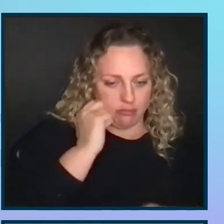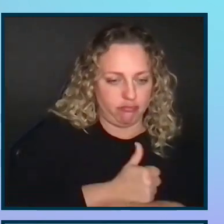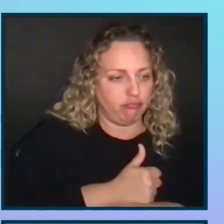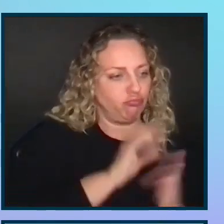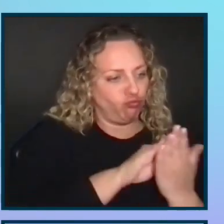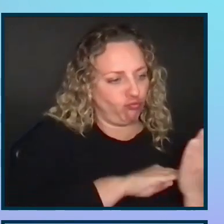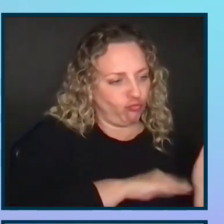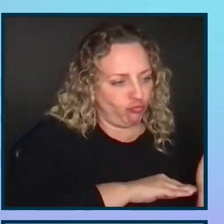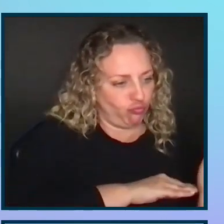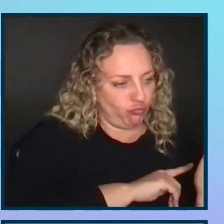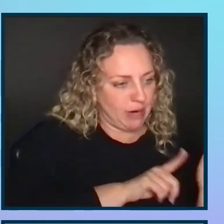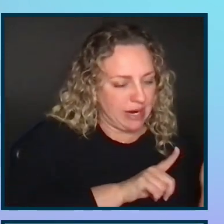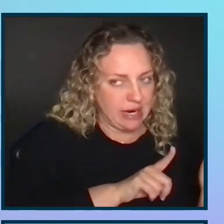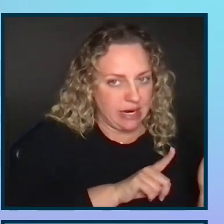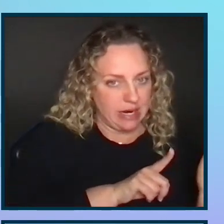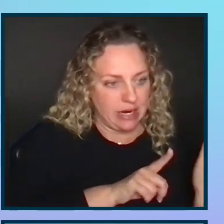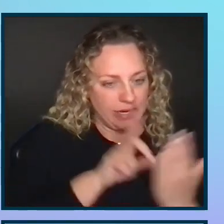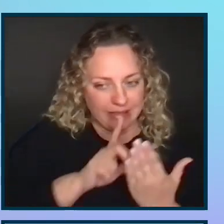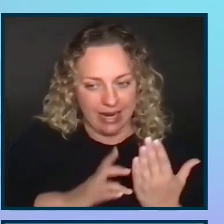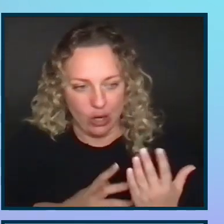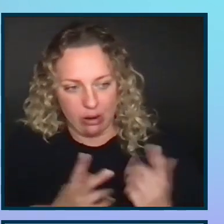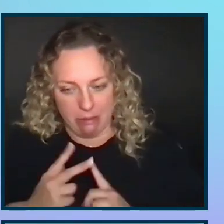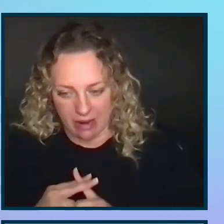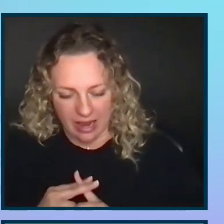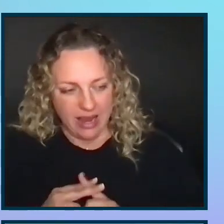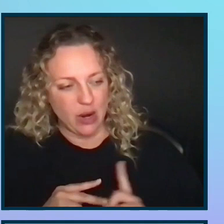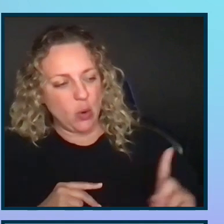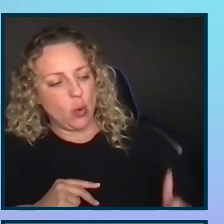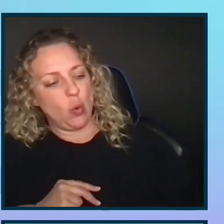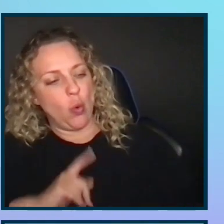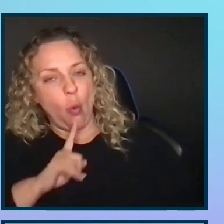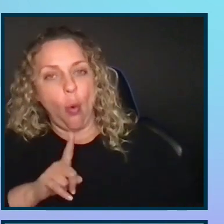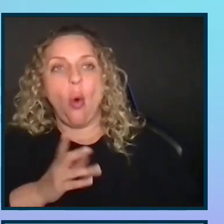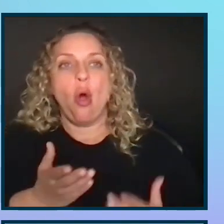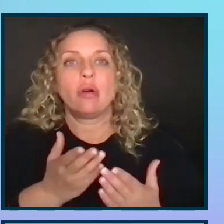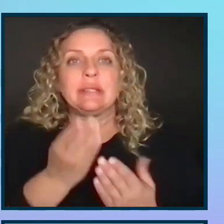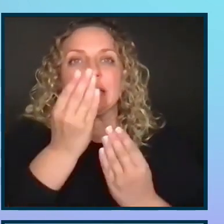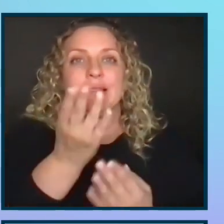but they're actually like hard for a designer to use, or they're not appropriate for the content that we have before we need to change.